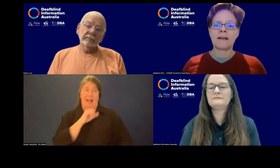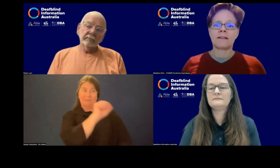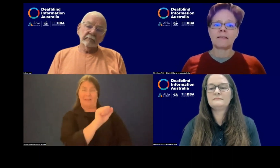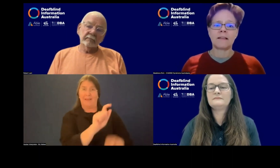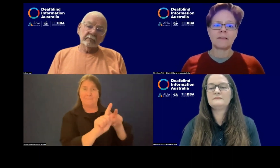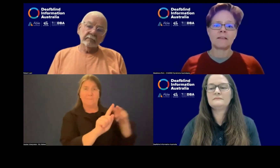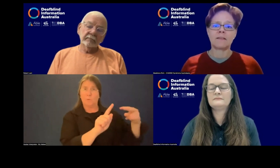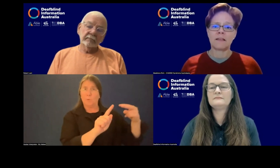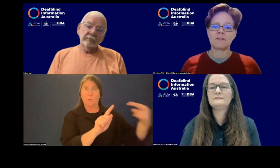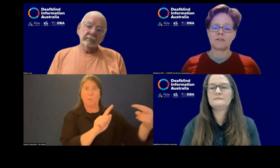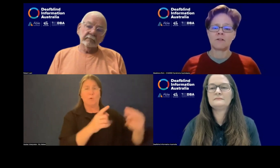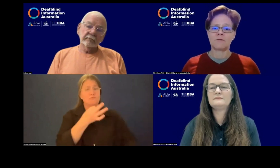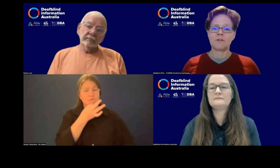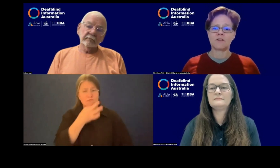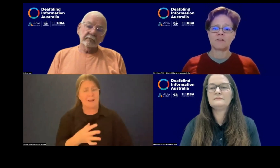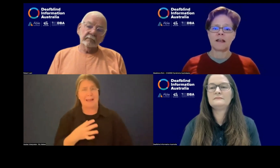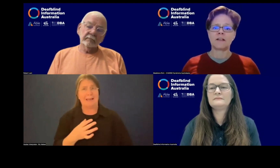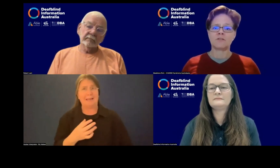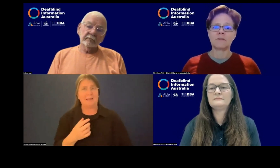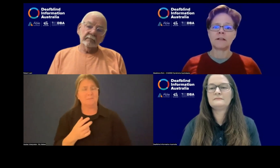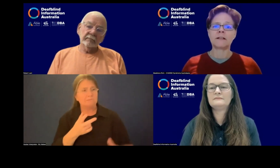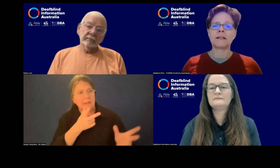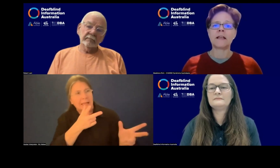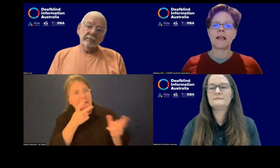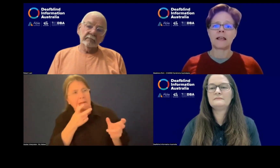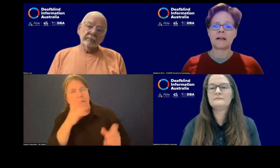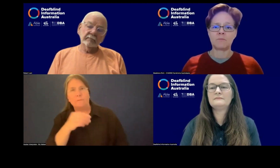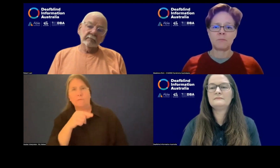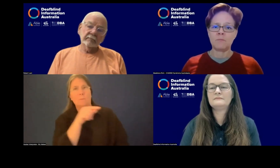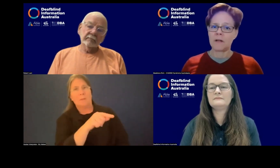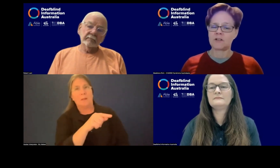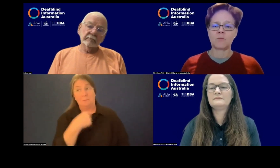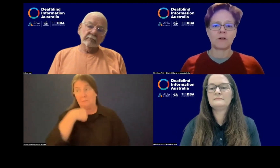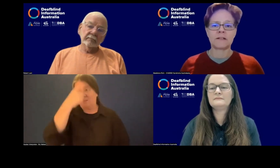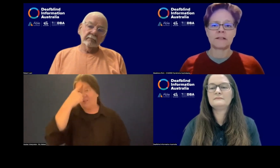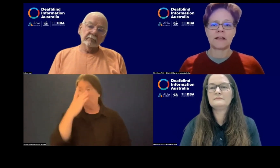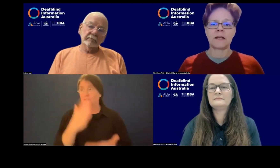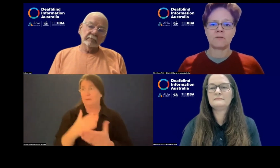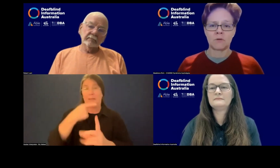And I think that there is a great future ahead to really get much more of an understanding of